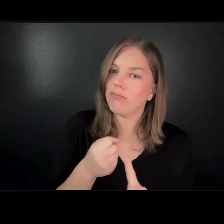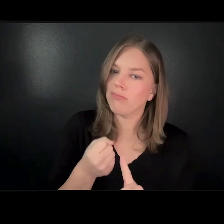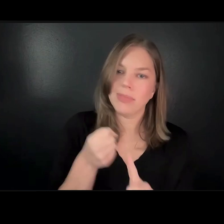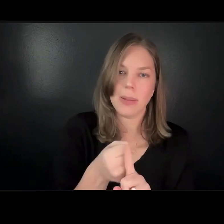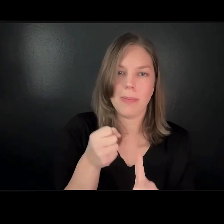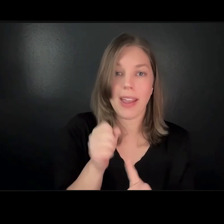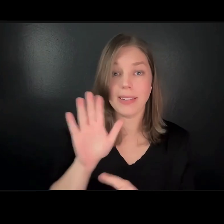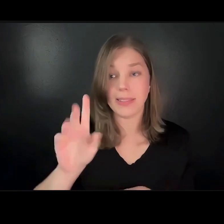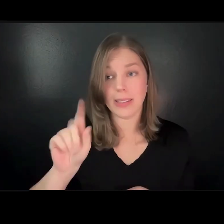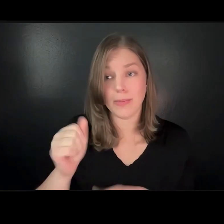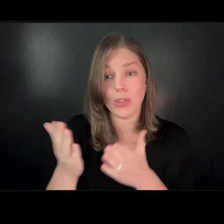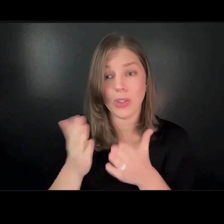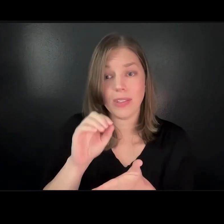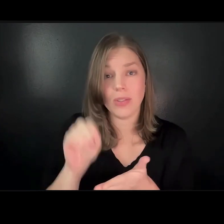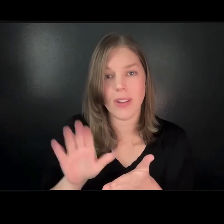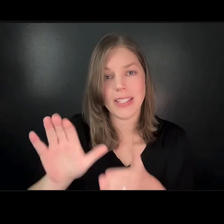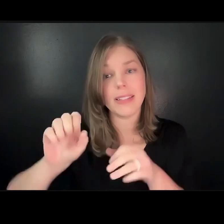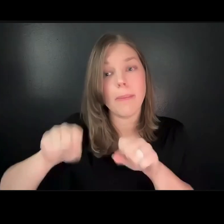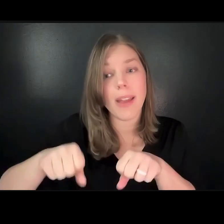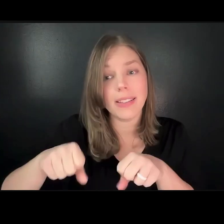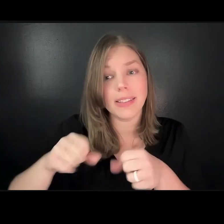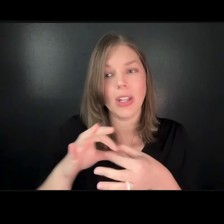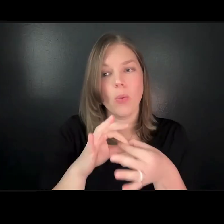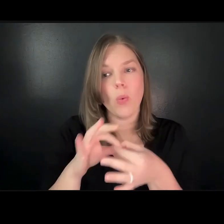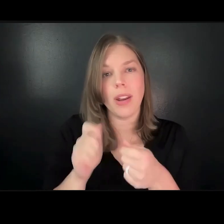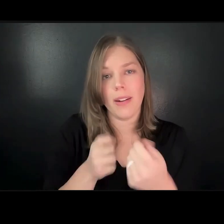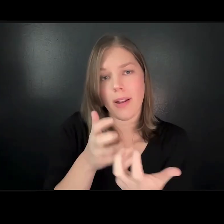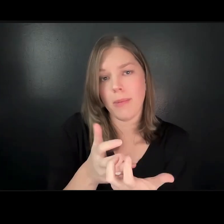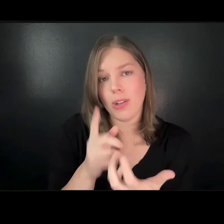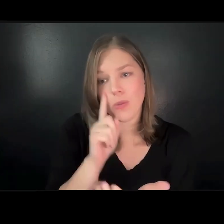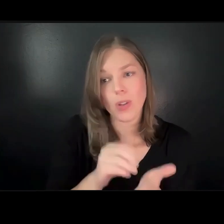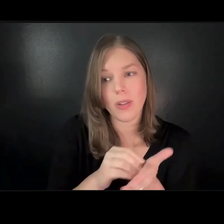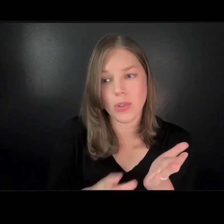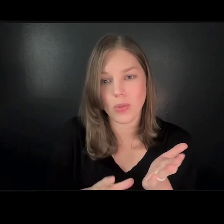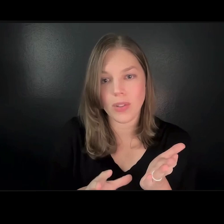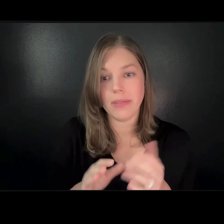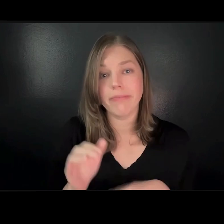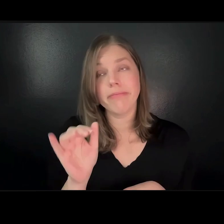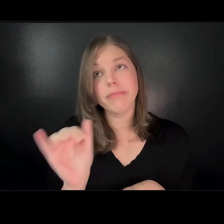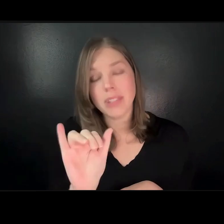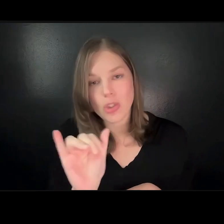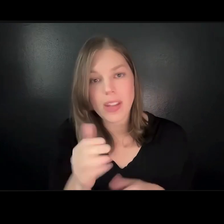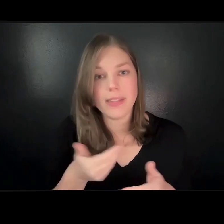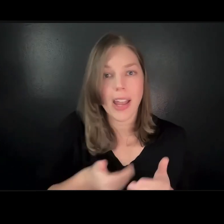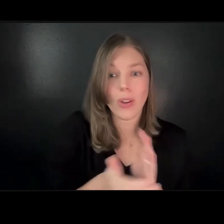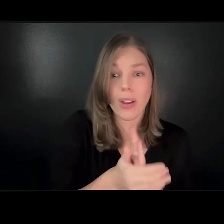this can significantly impact the deaf student's capacity and the office's capacity in coordinating accommodations